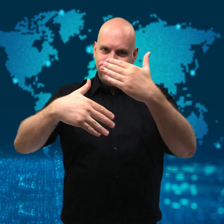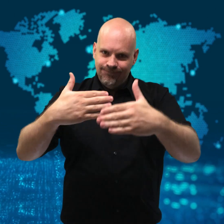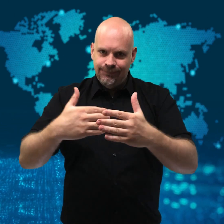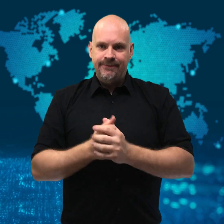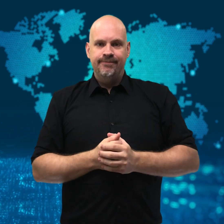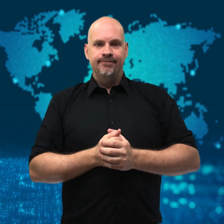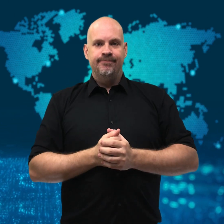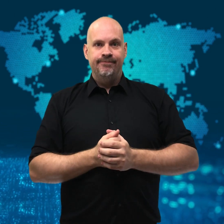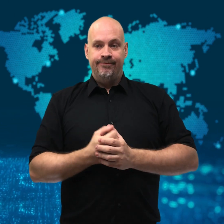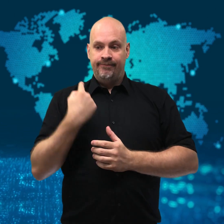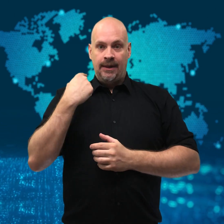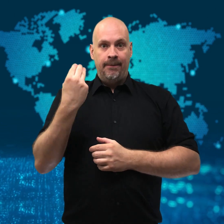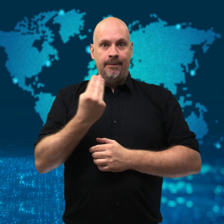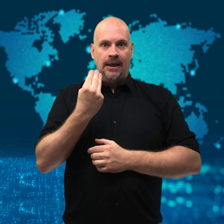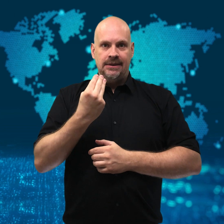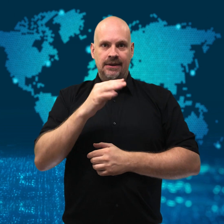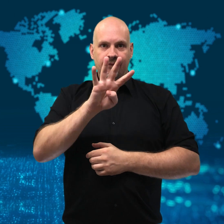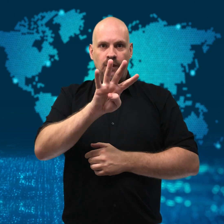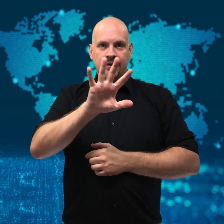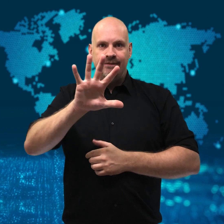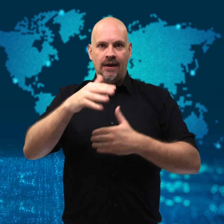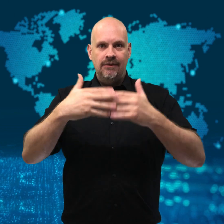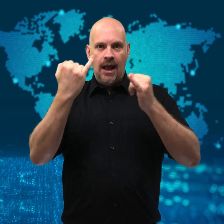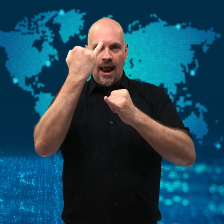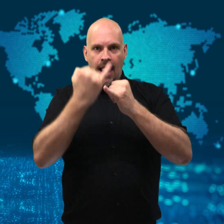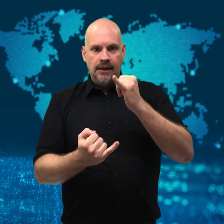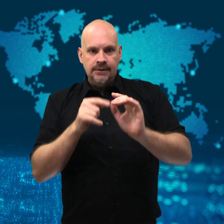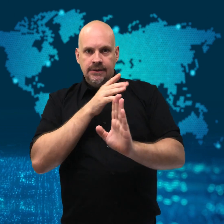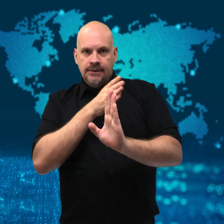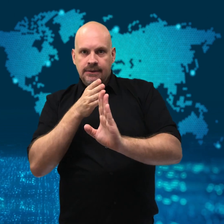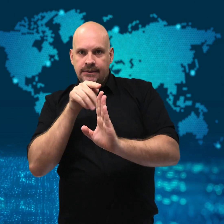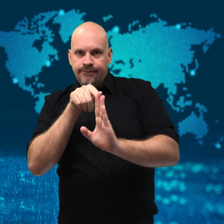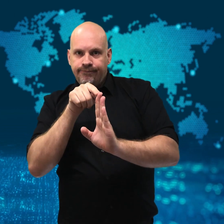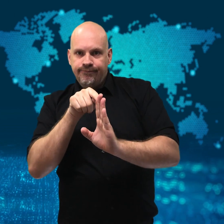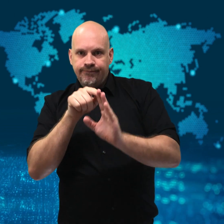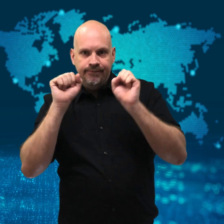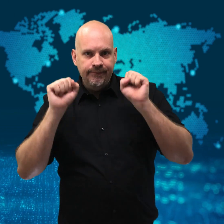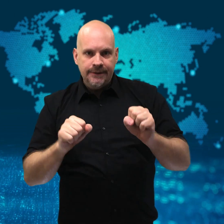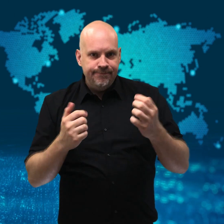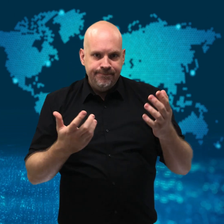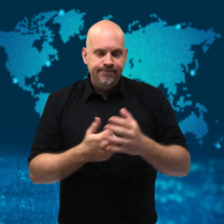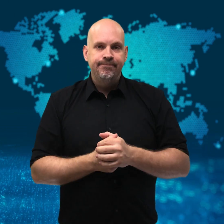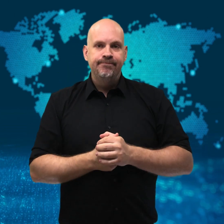and Monday was the last day for that to happen.